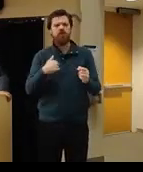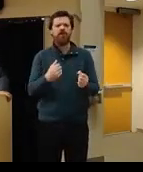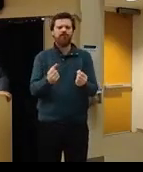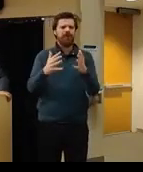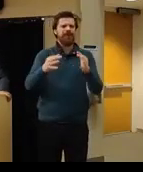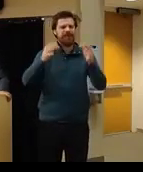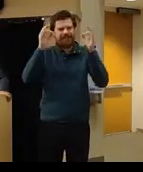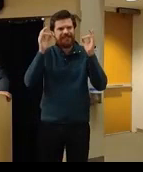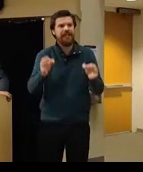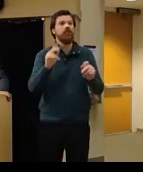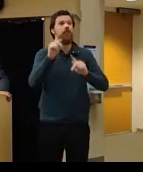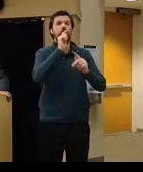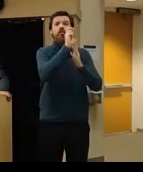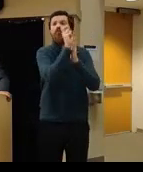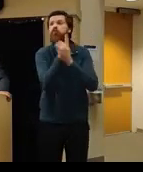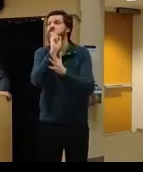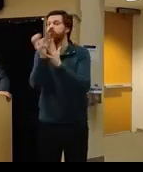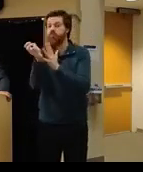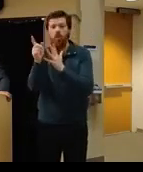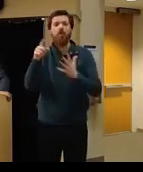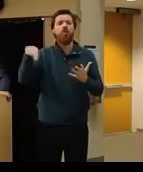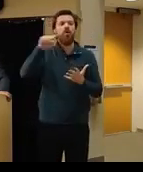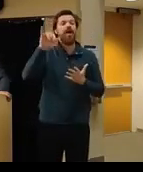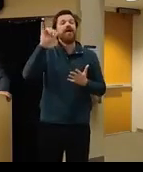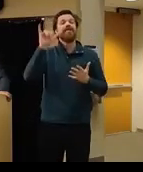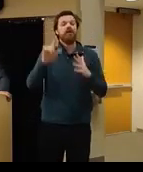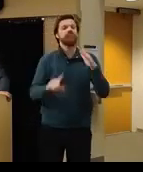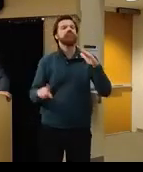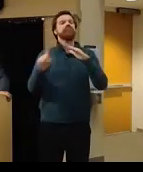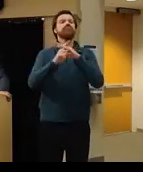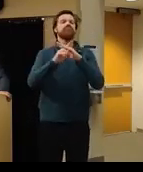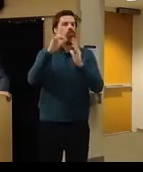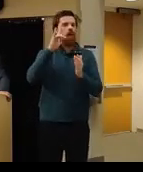promiscuous people and that this laxity arises from factors of personality development as well